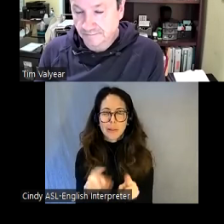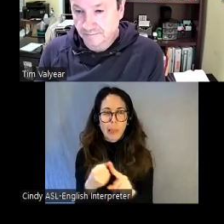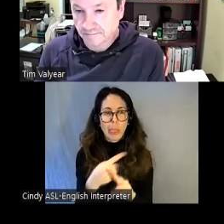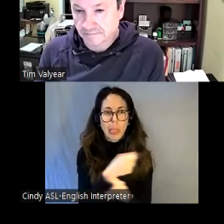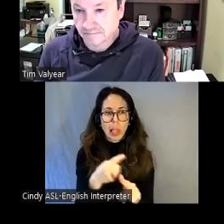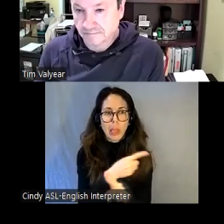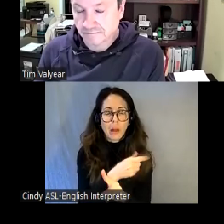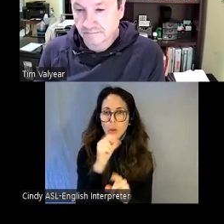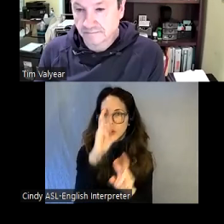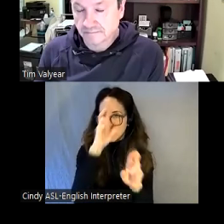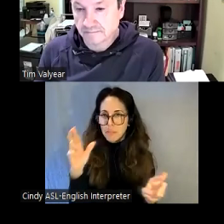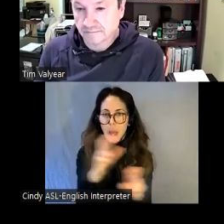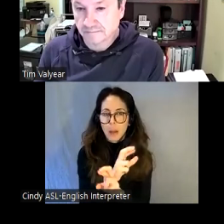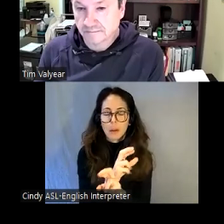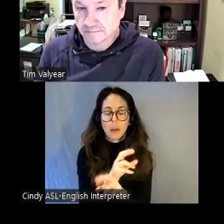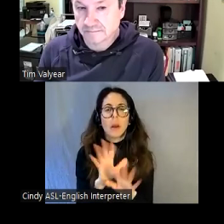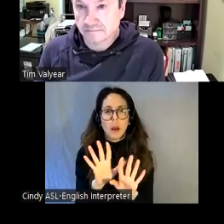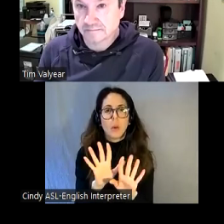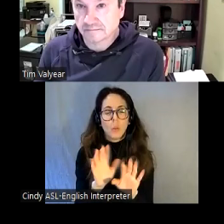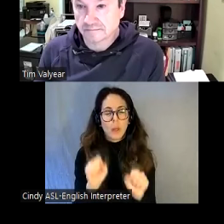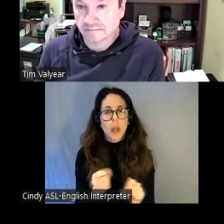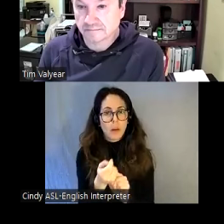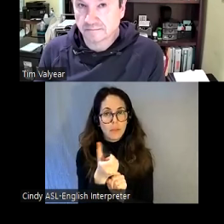remove anyone from the